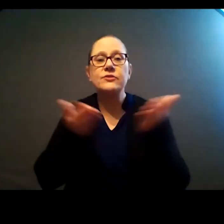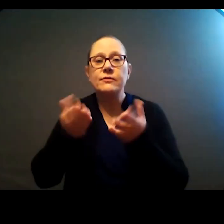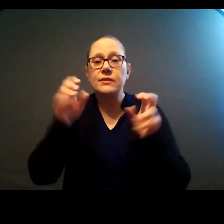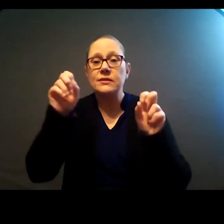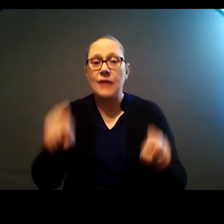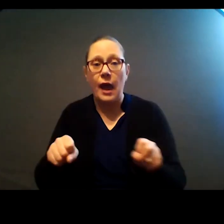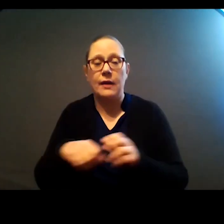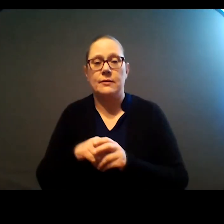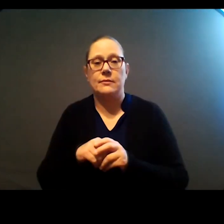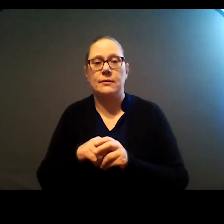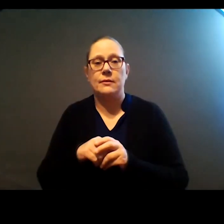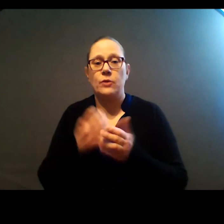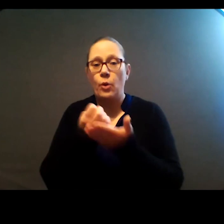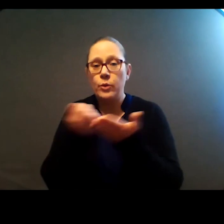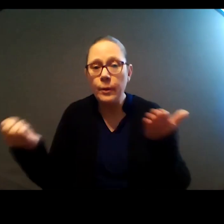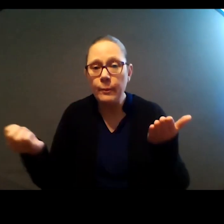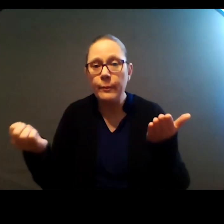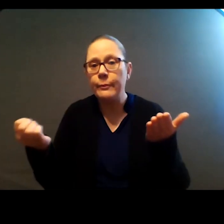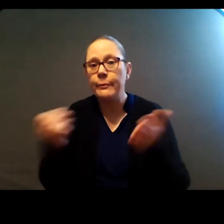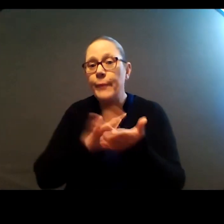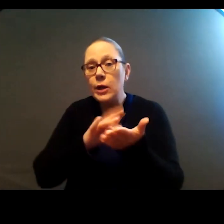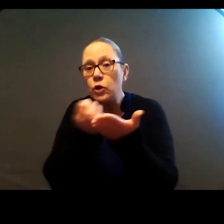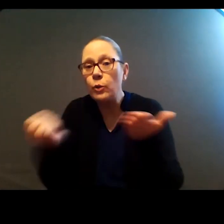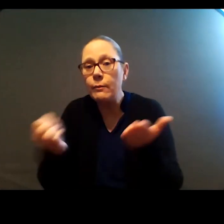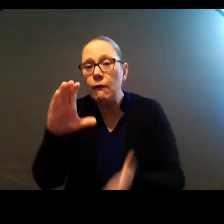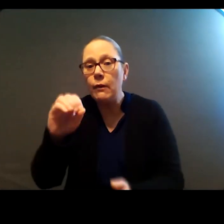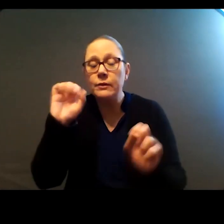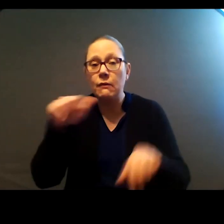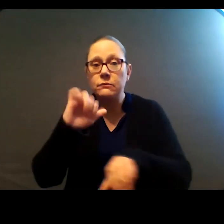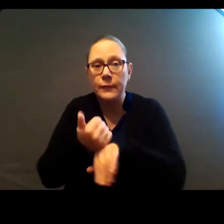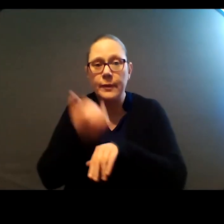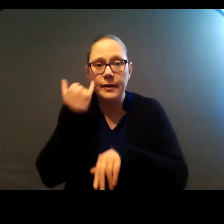medical equipment companies that they choose to and there are a few examples nationally where this